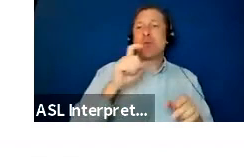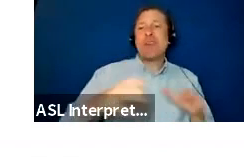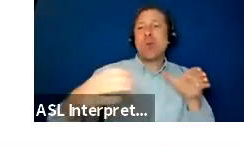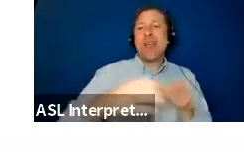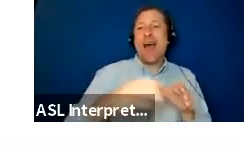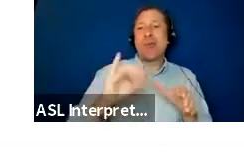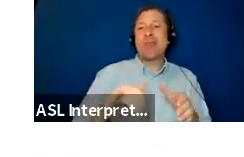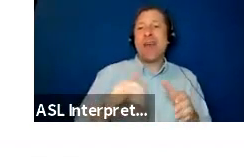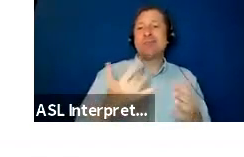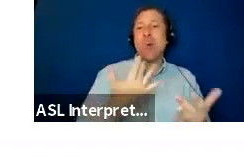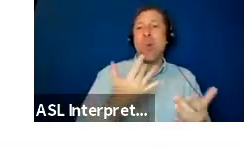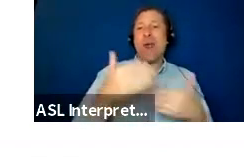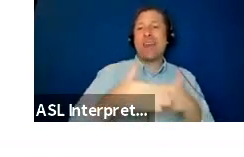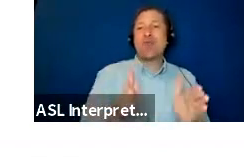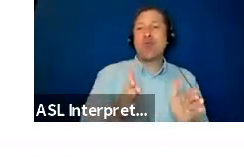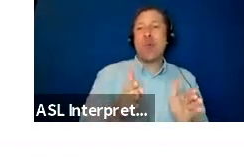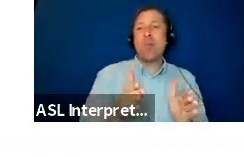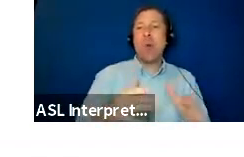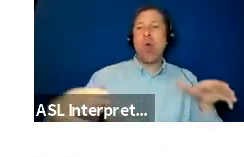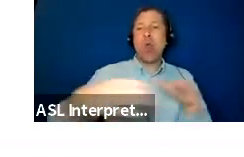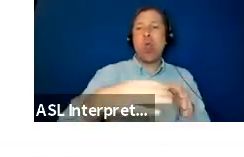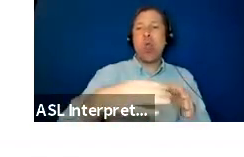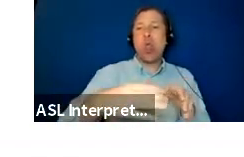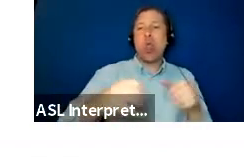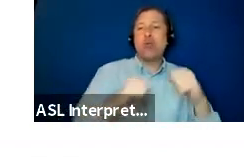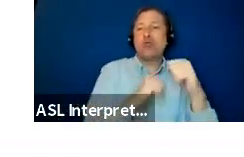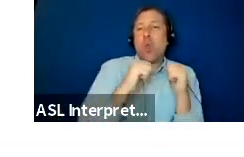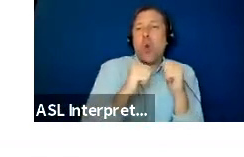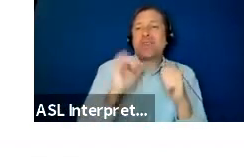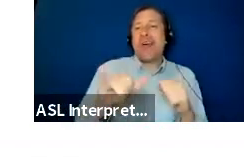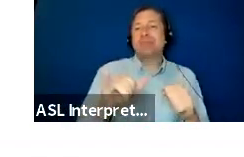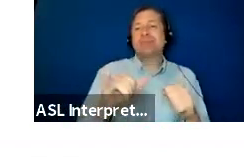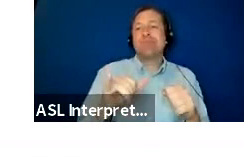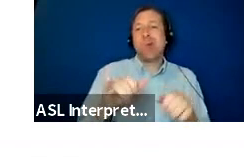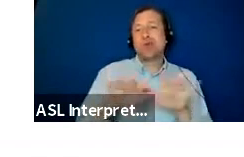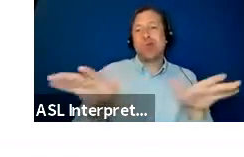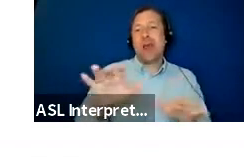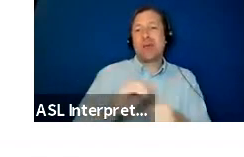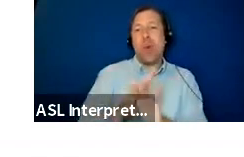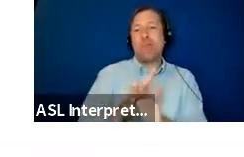or mingling in a setting where that might promote the spread of COVID. So moving on from casting and additions,